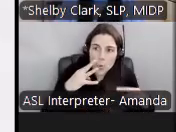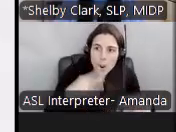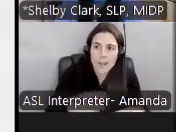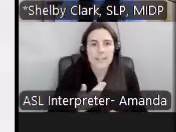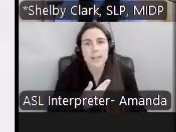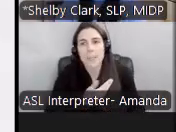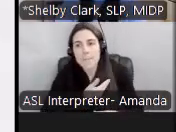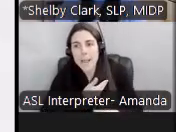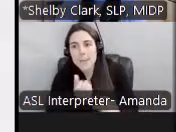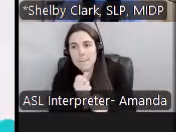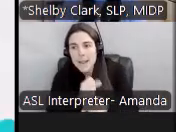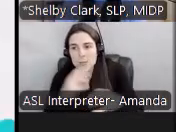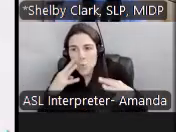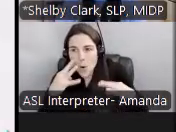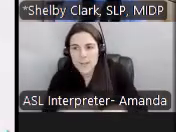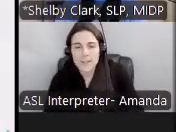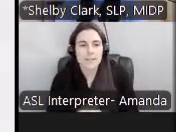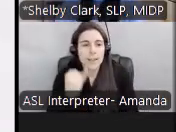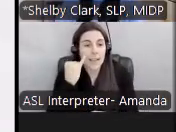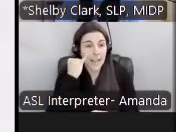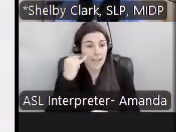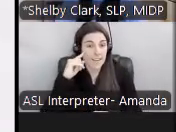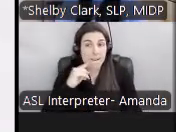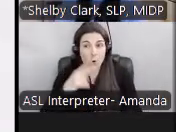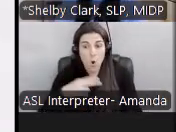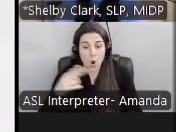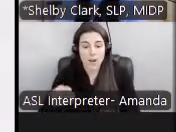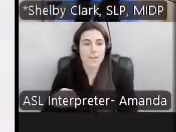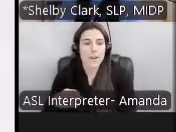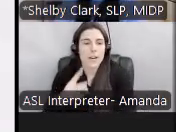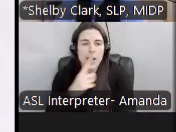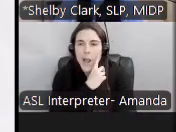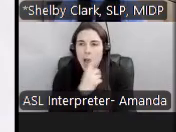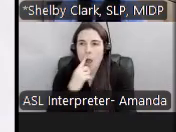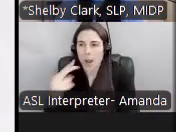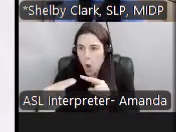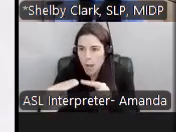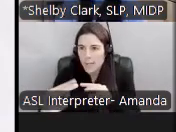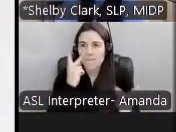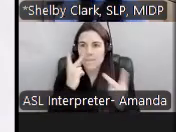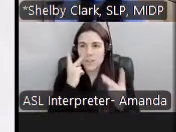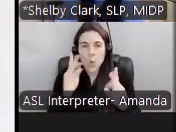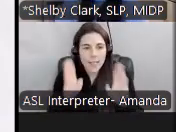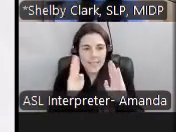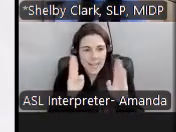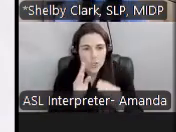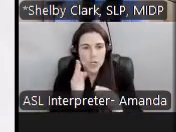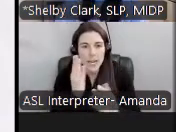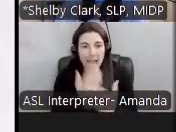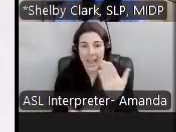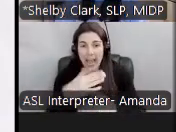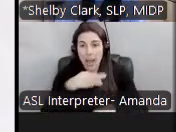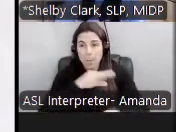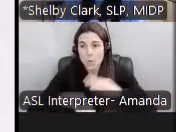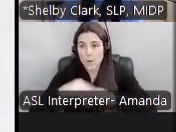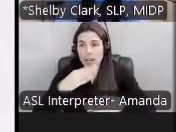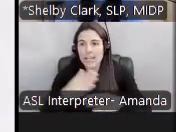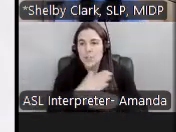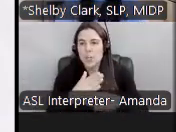for a child who is deaf or hard of hearing, eye contact, visual attention, hand movements and shared gestures replace those